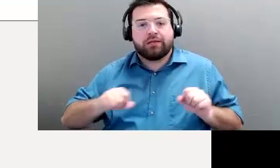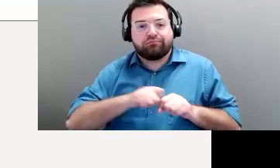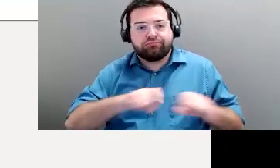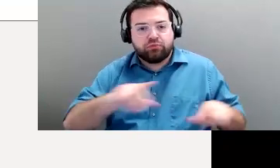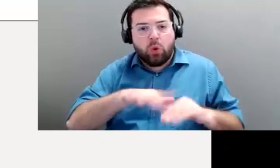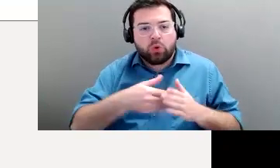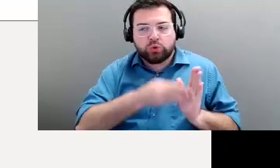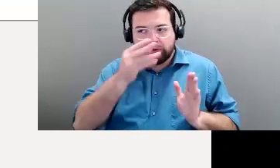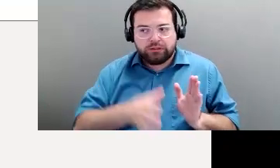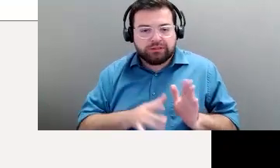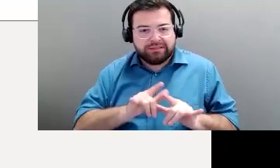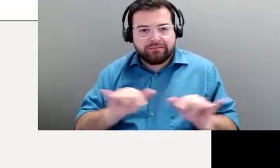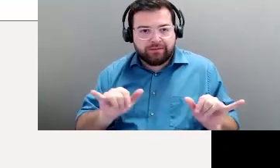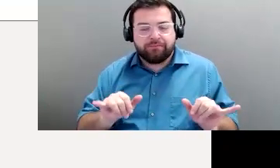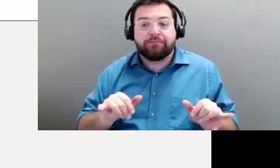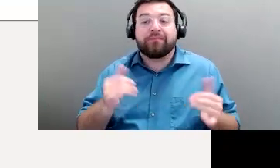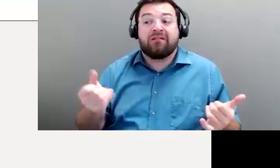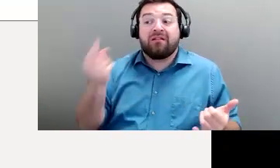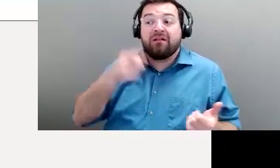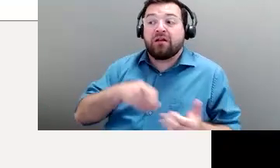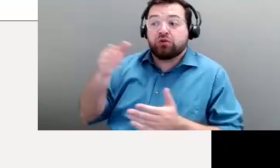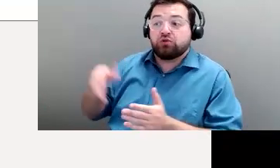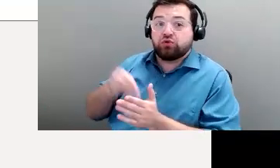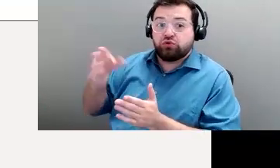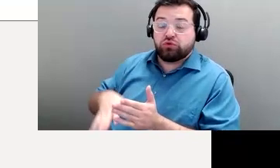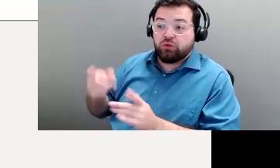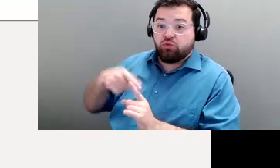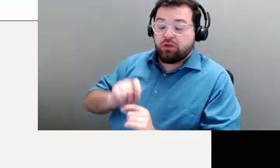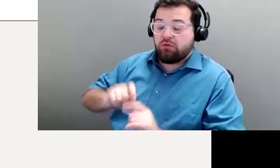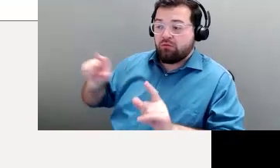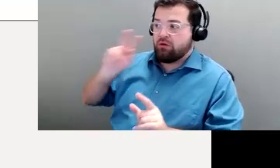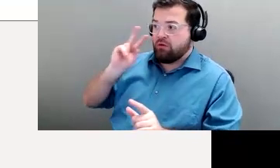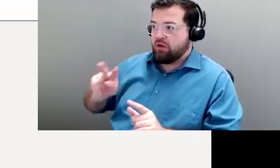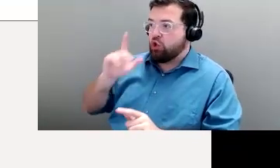On the student end, the messages will appear as an individual message, though.